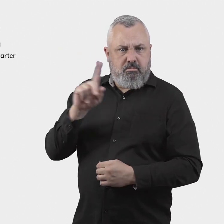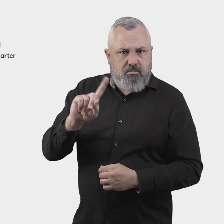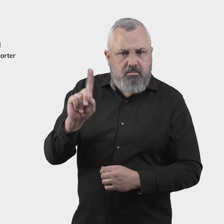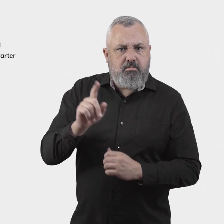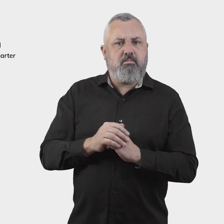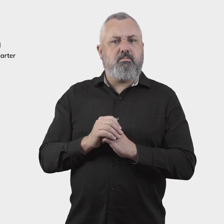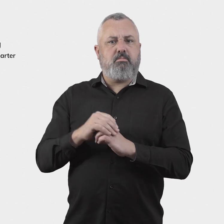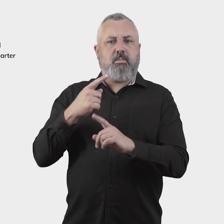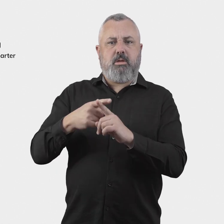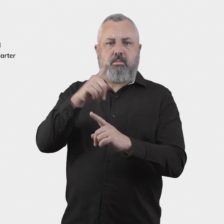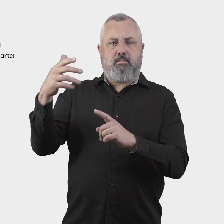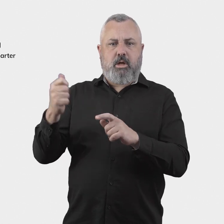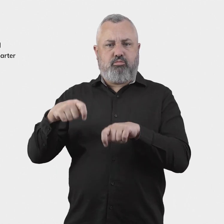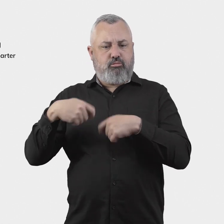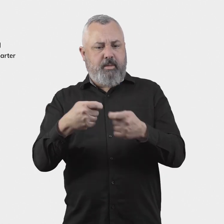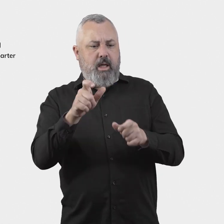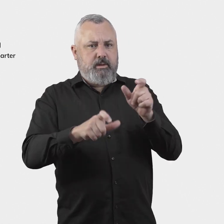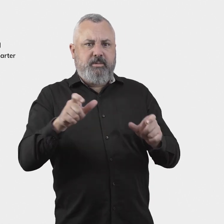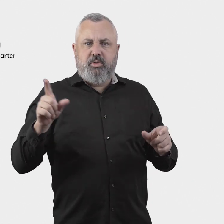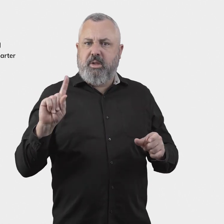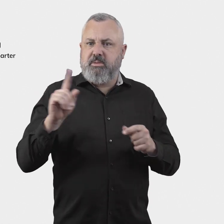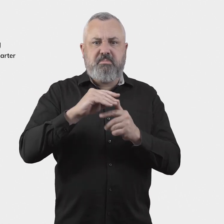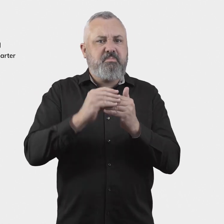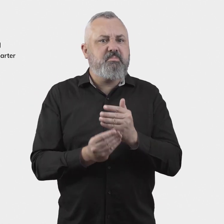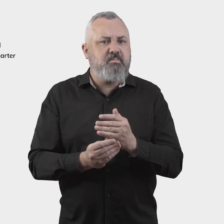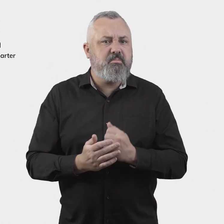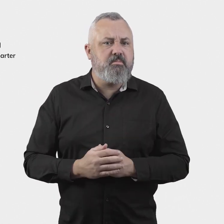industry has to its customers.